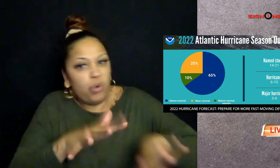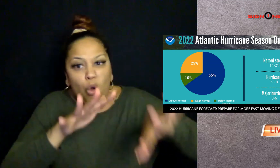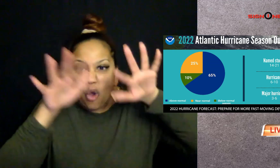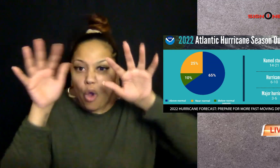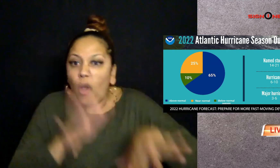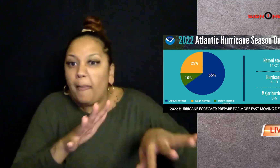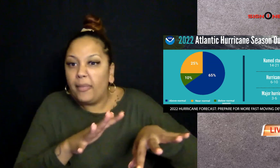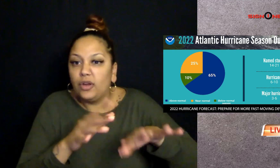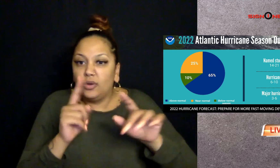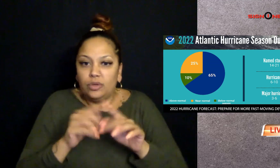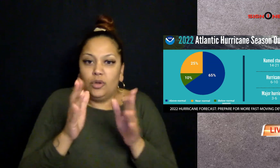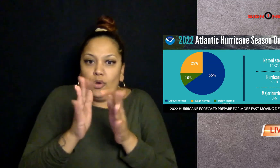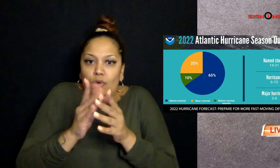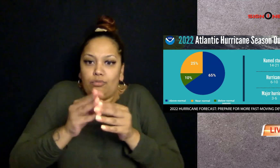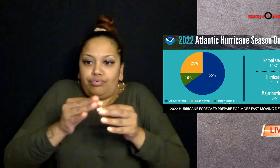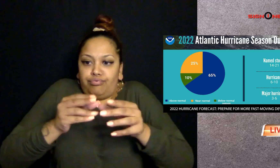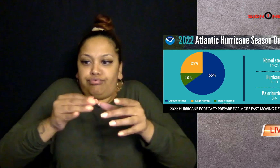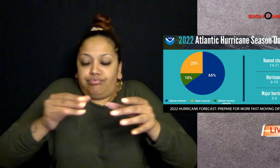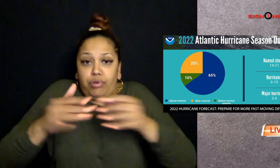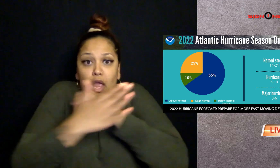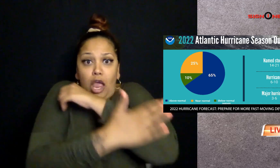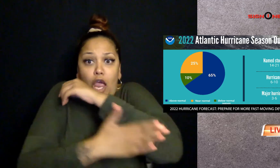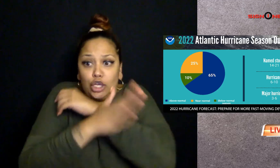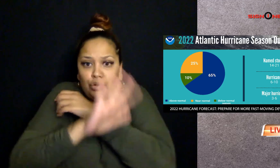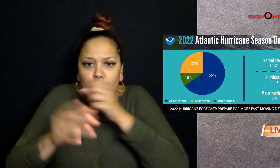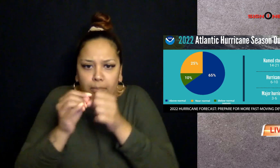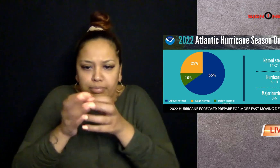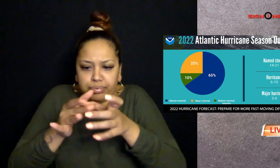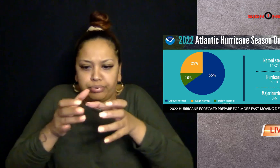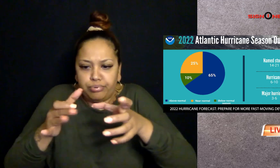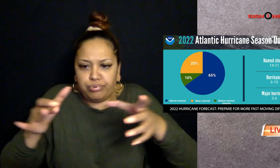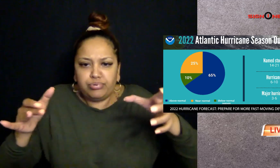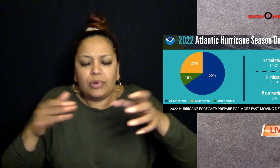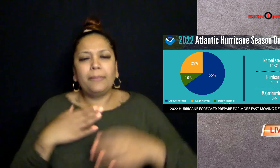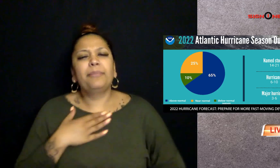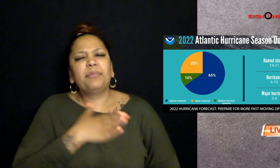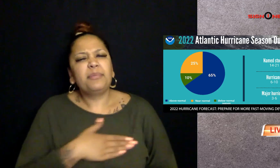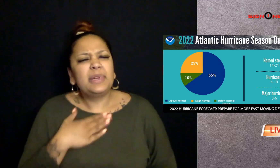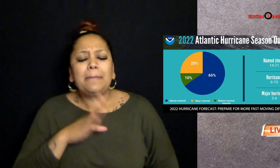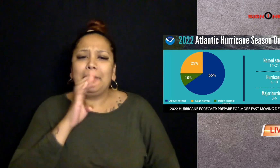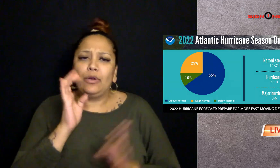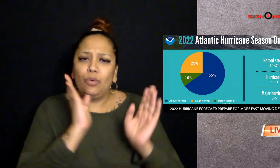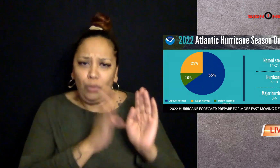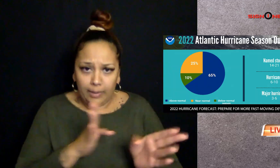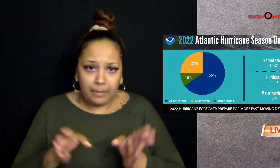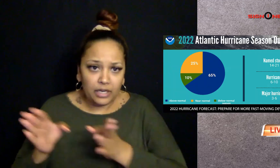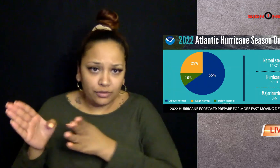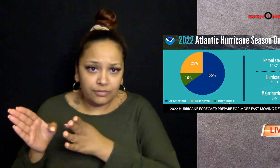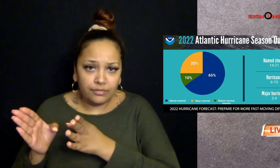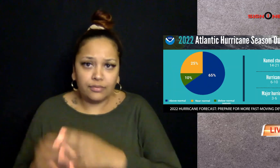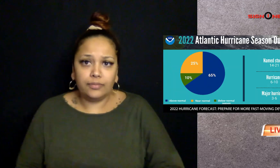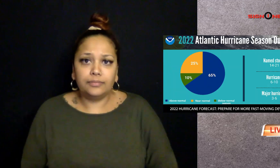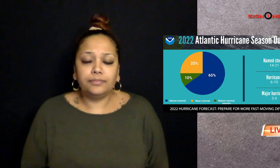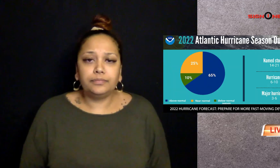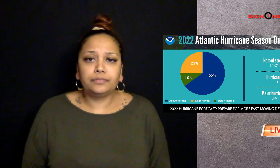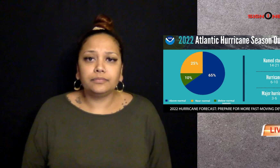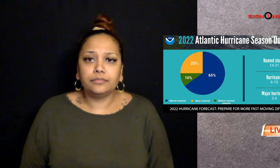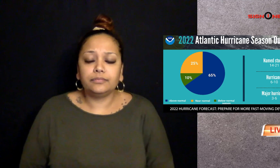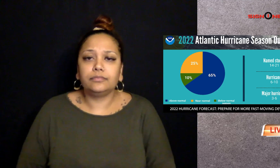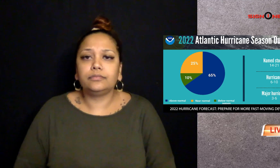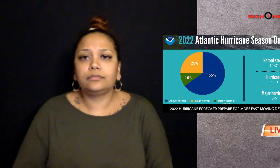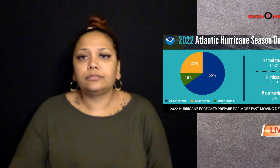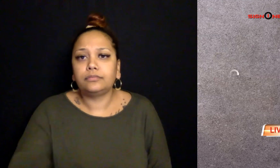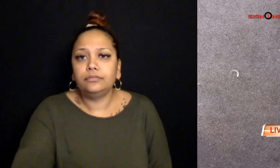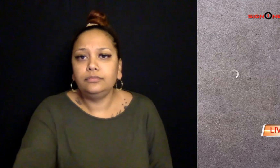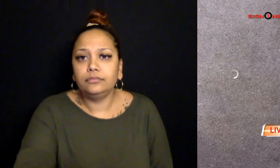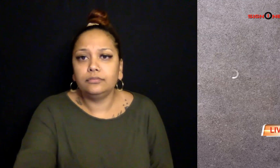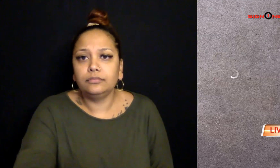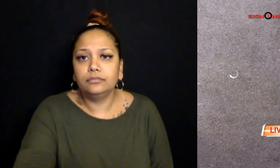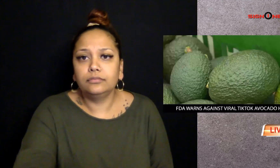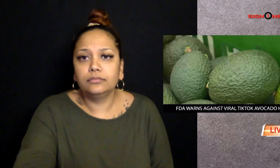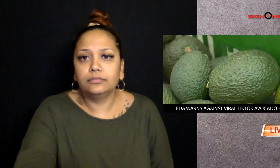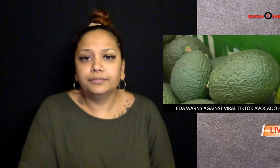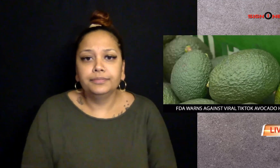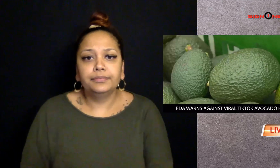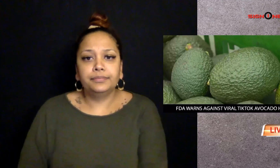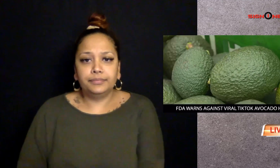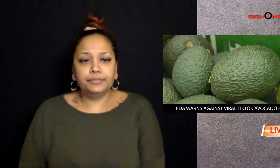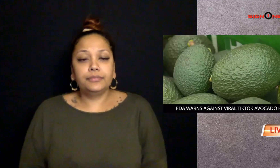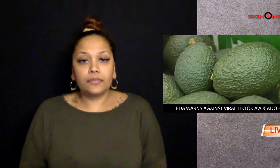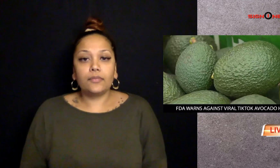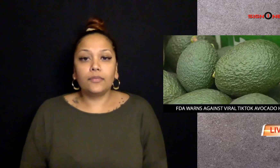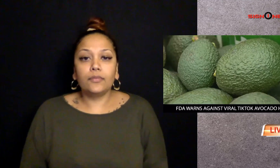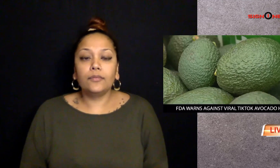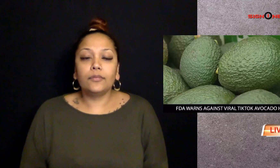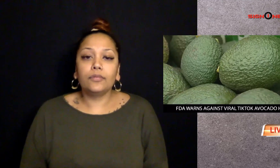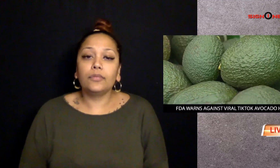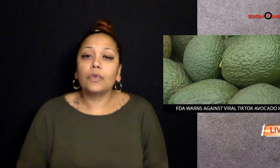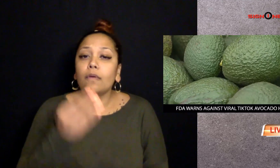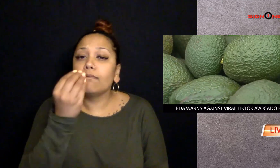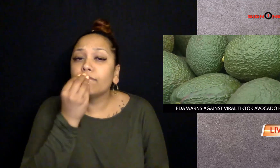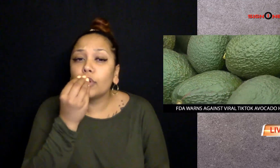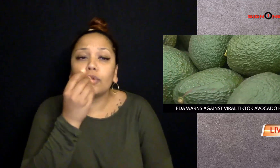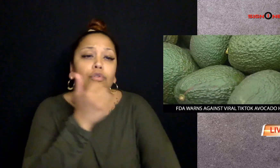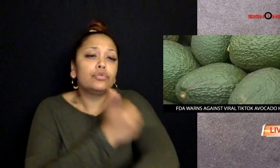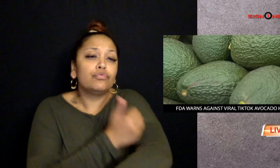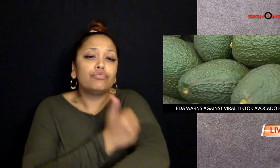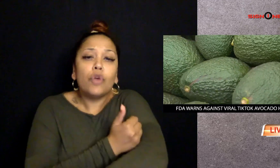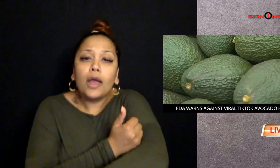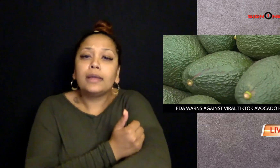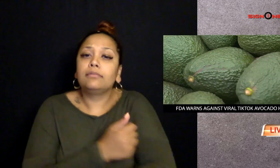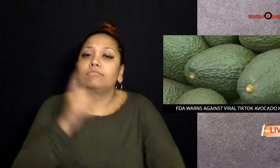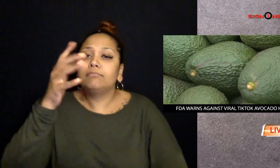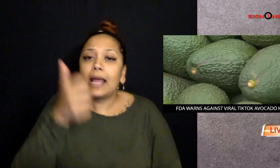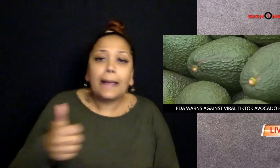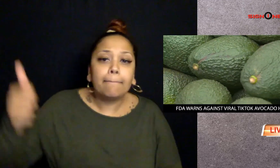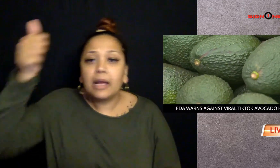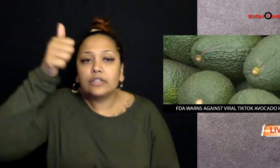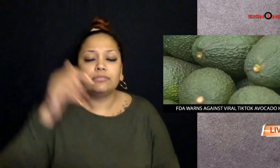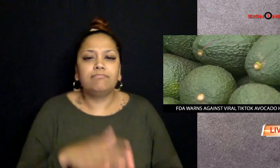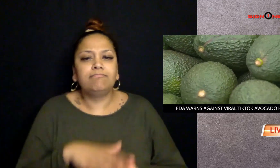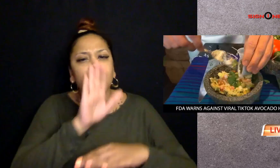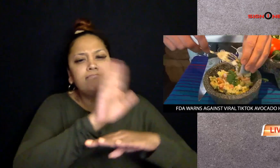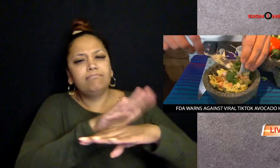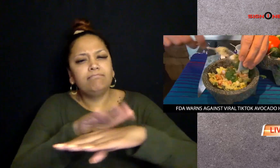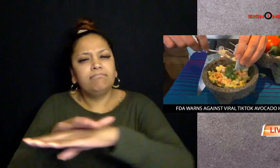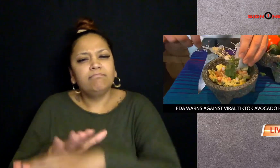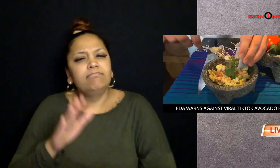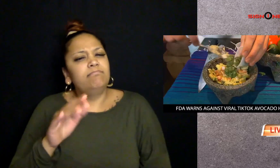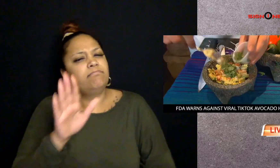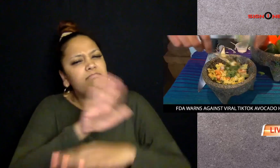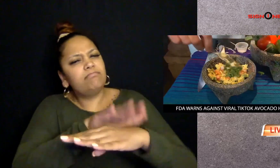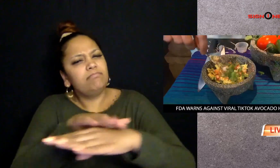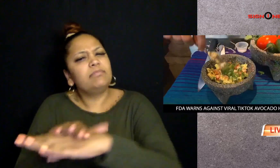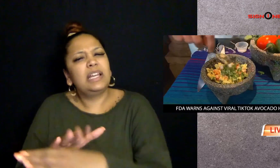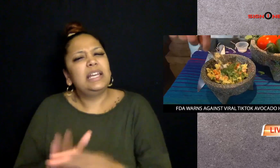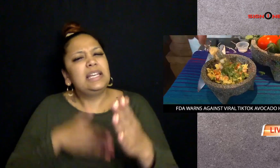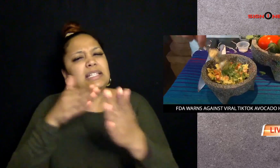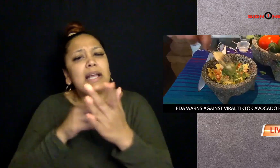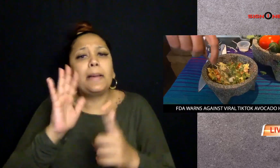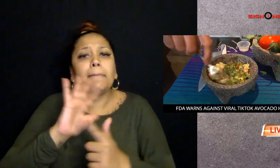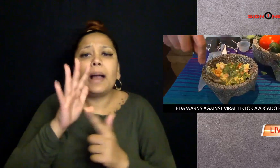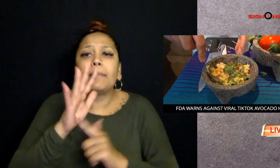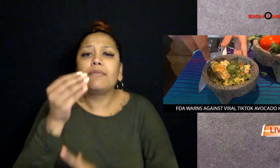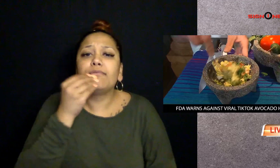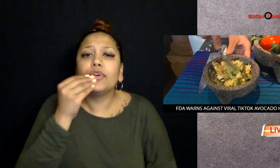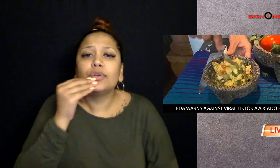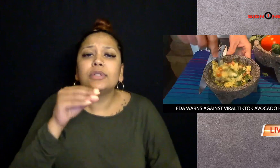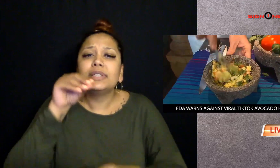is growing with more and more storms battering wider areas of the country so be prepared